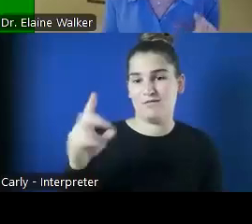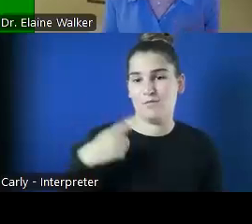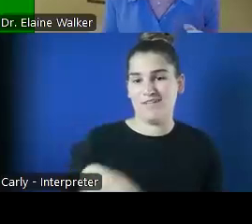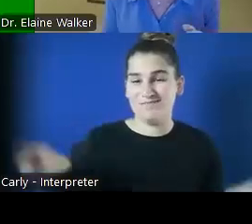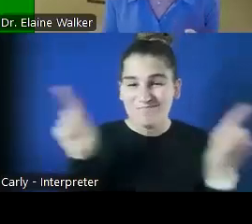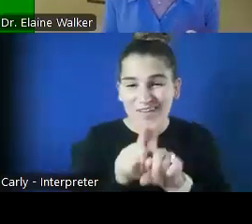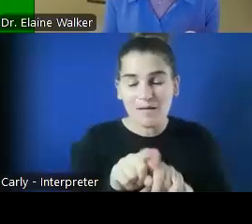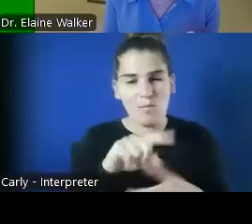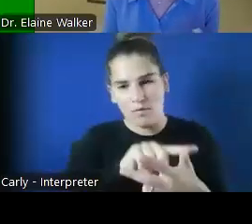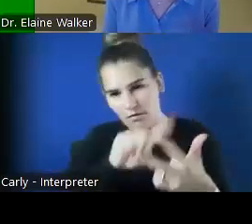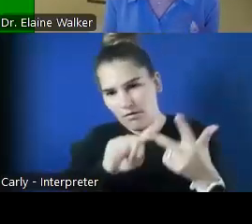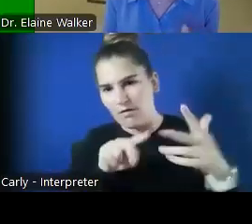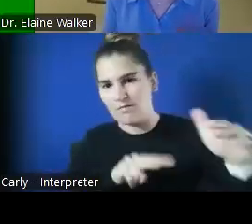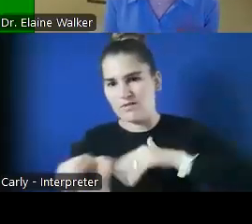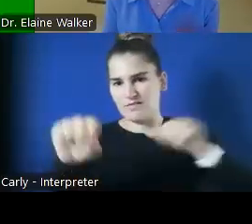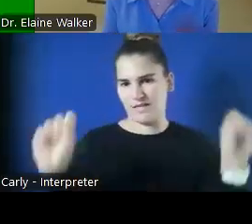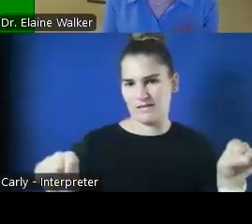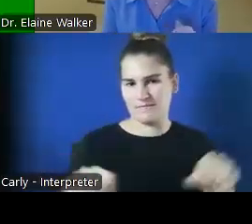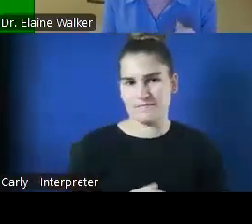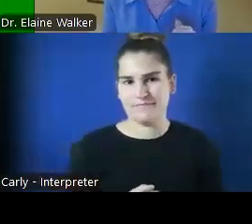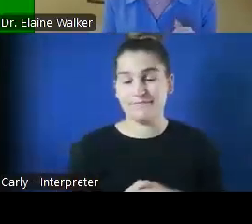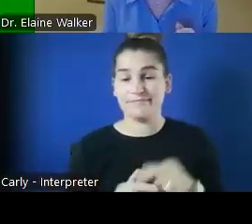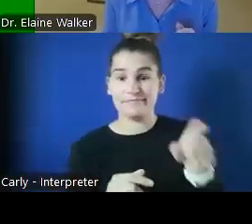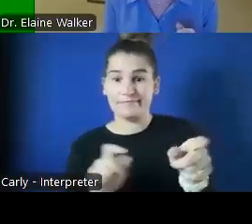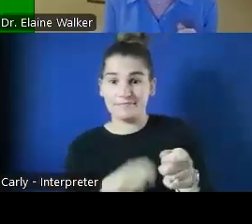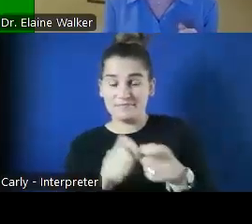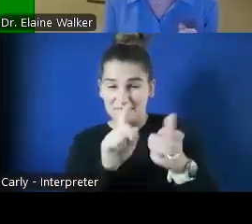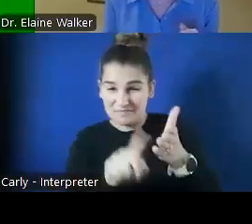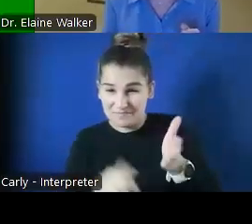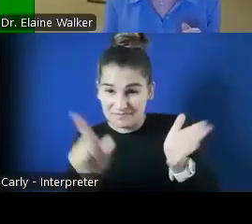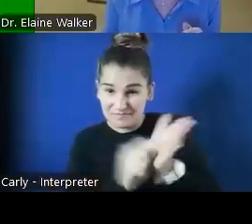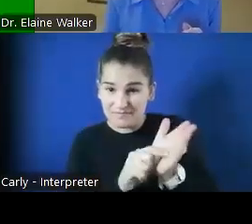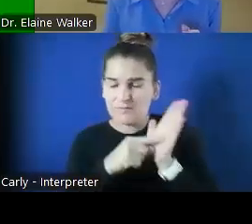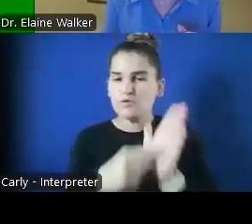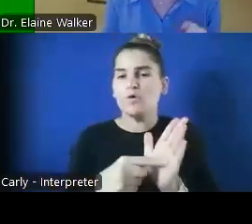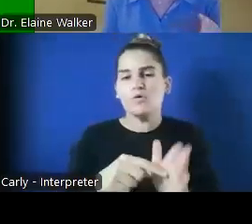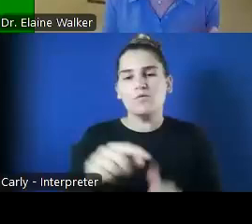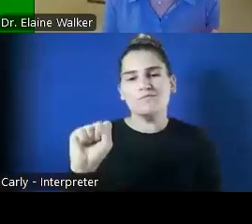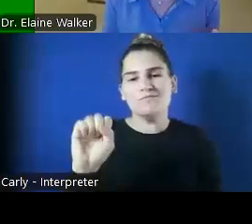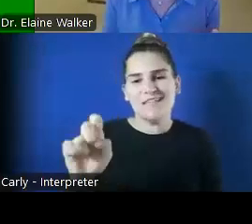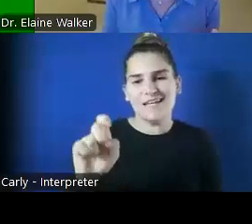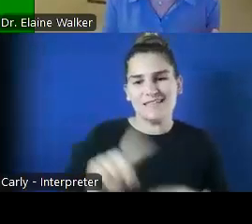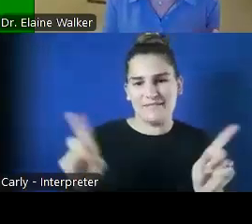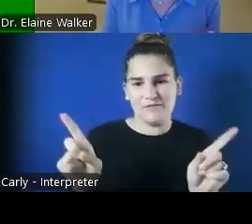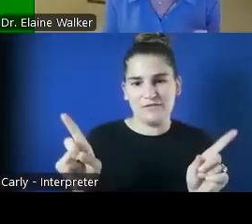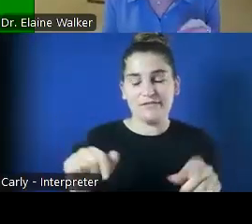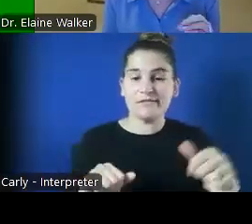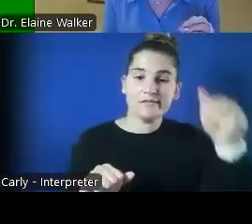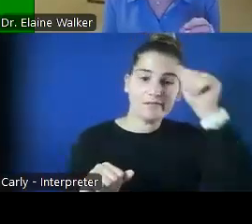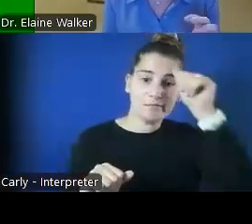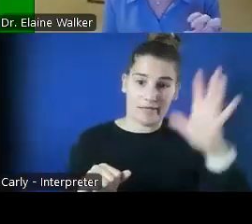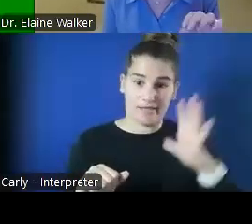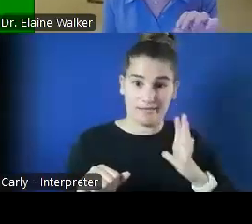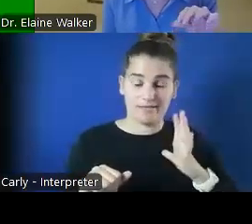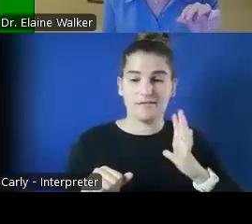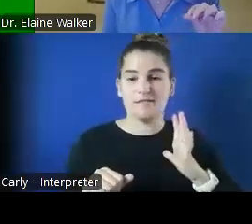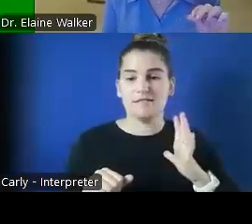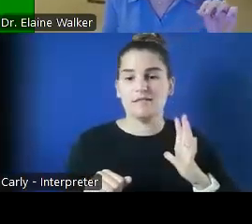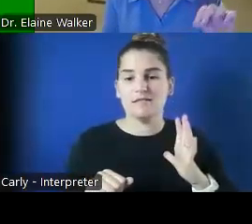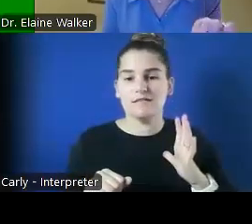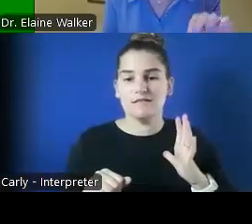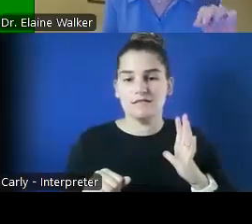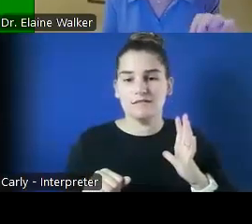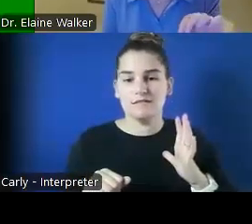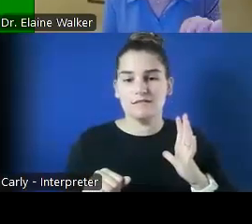this particular study also showed that there was a sex difference with males uh having polyenic